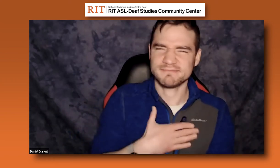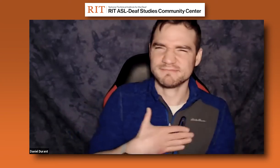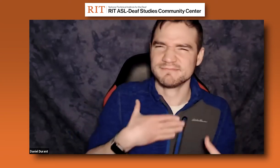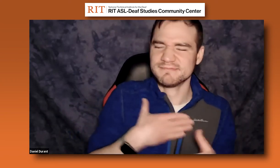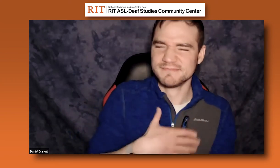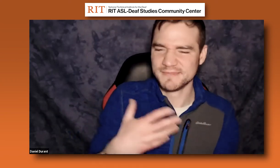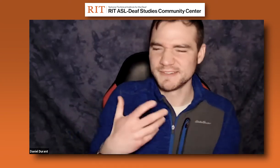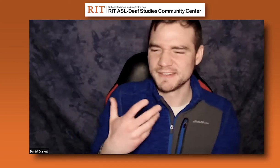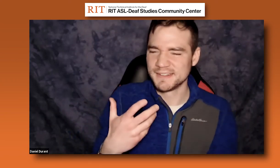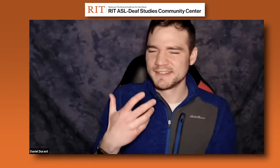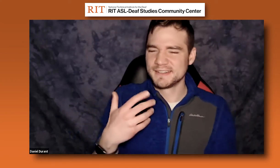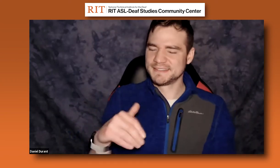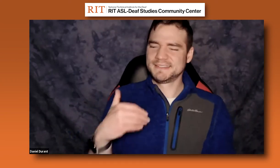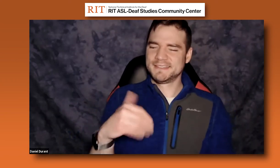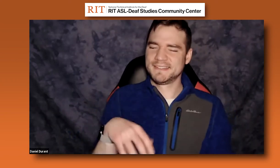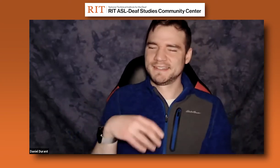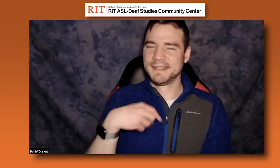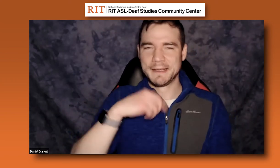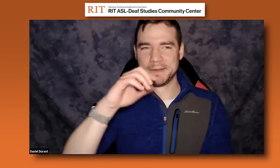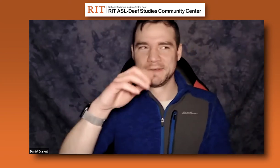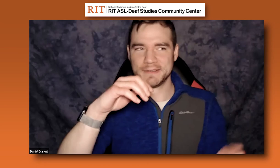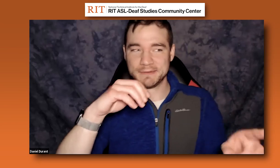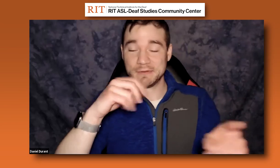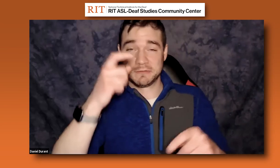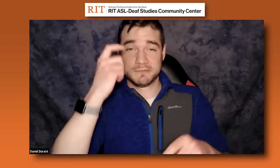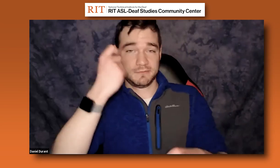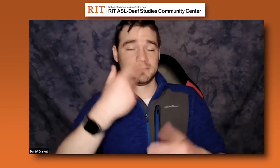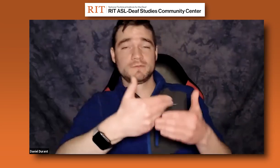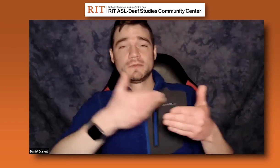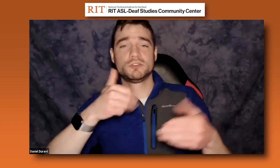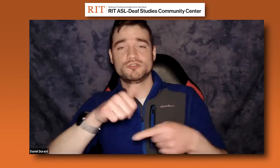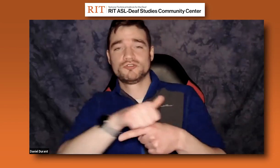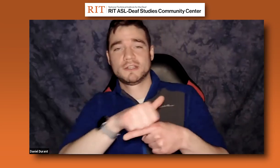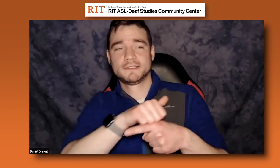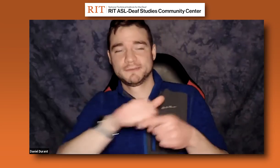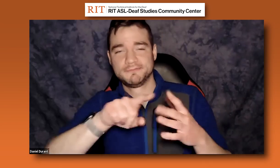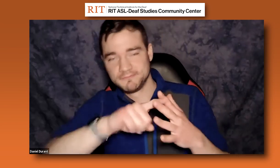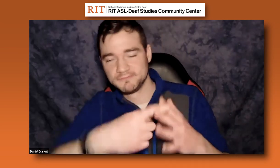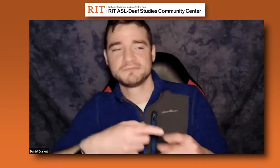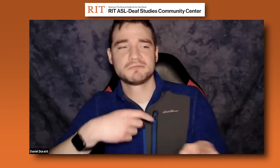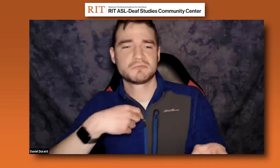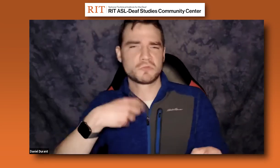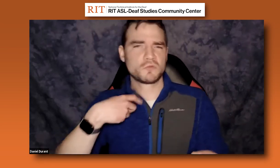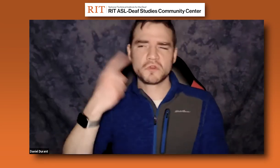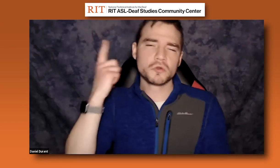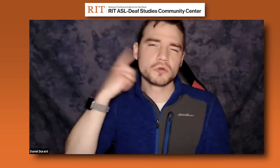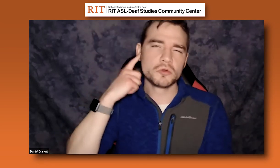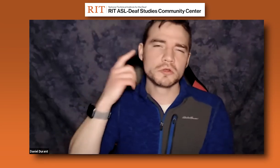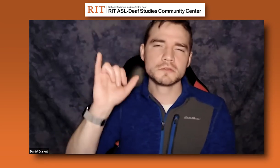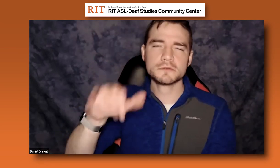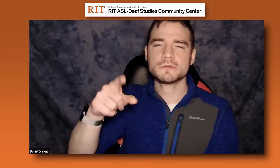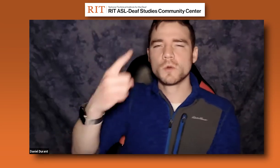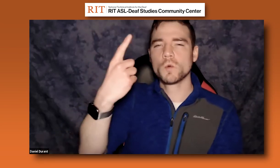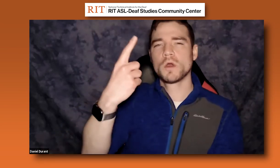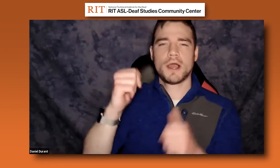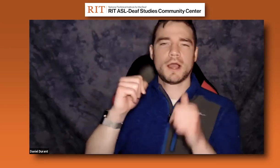It was a great experience. I really enjoyed that. I mean, before rehearsals started, I had heard